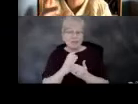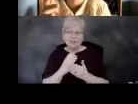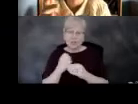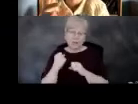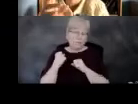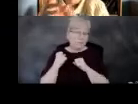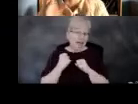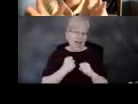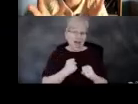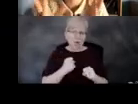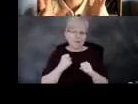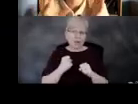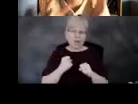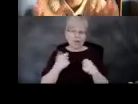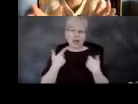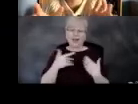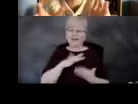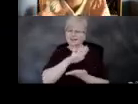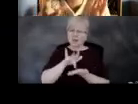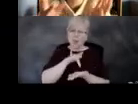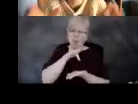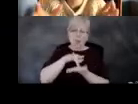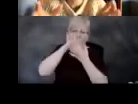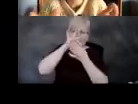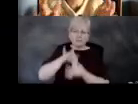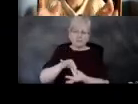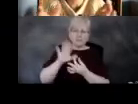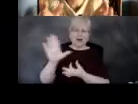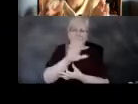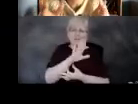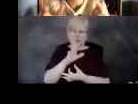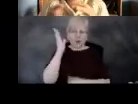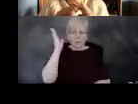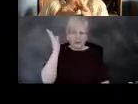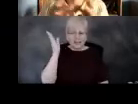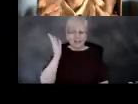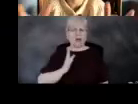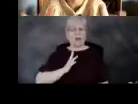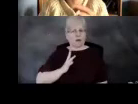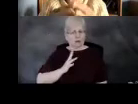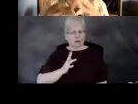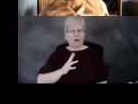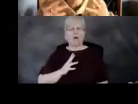17:29:40 it is like the core of your presentation, really spend some time giving a thoughtful,